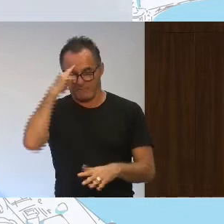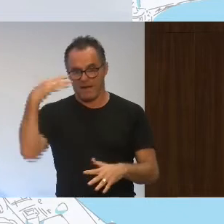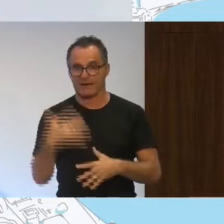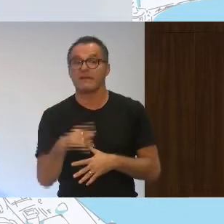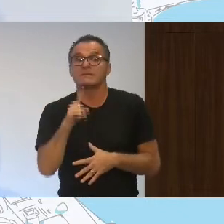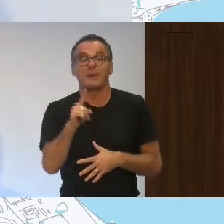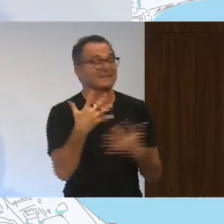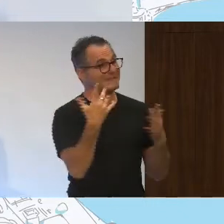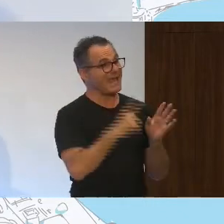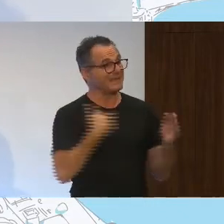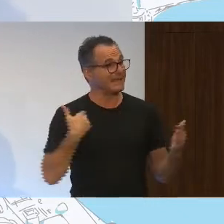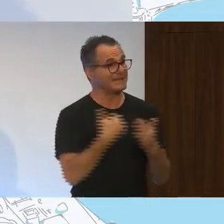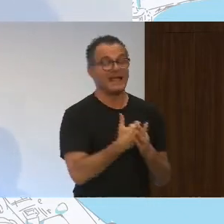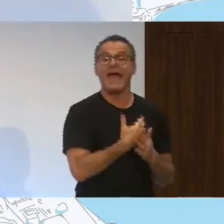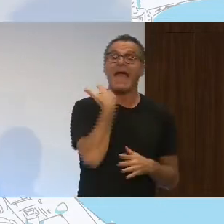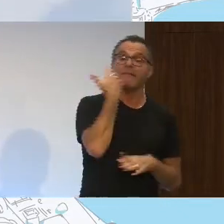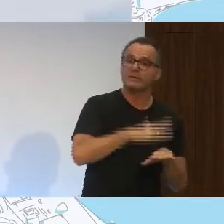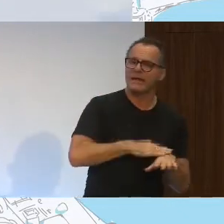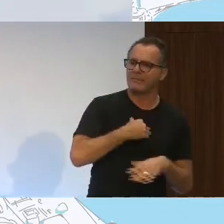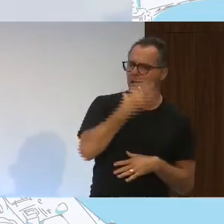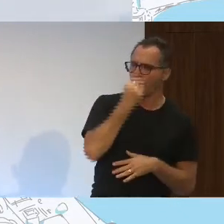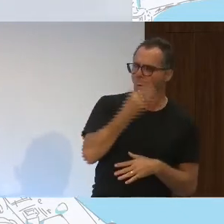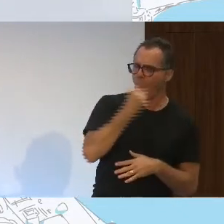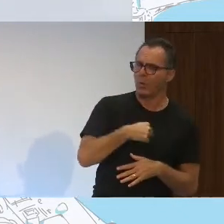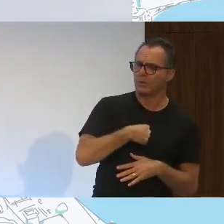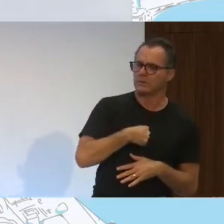Every time I have a cold, a common cold, I have no migraines.